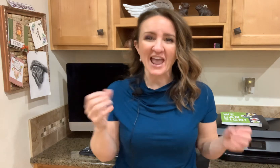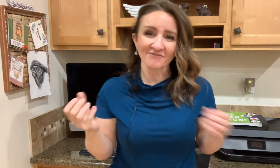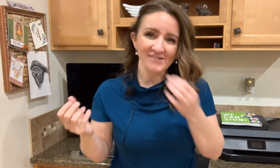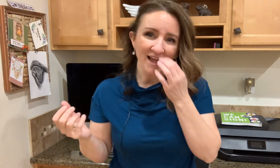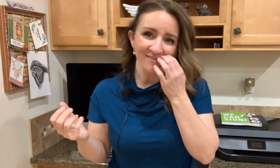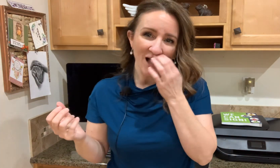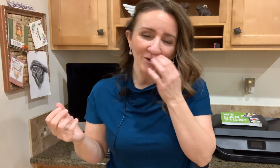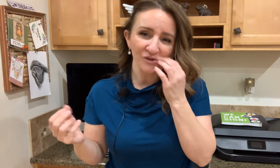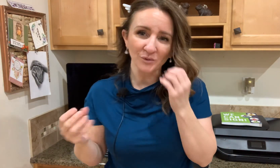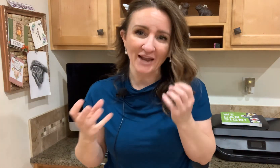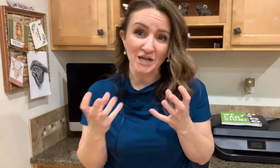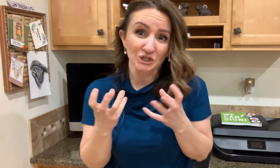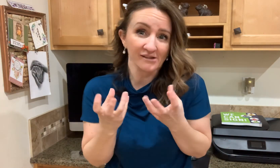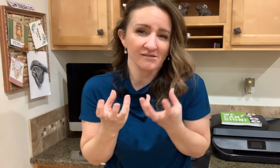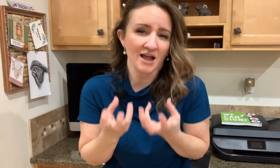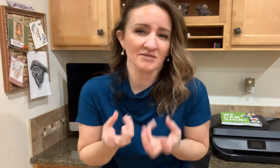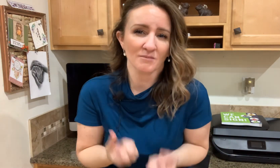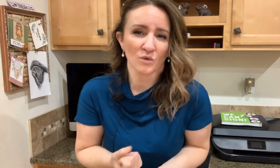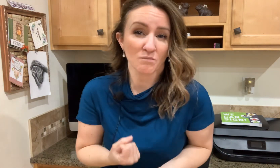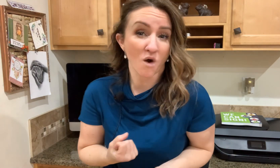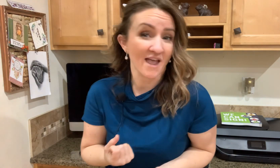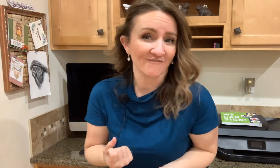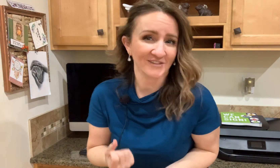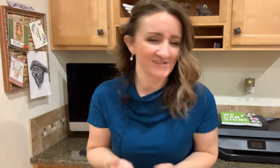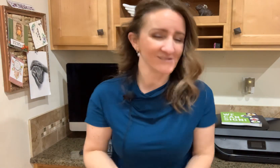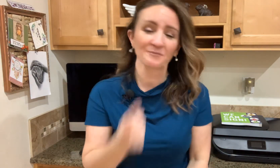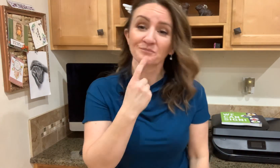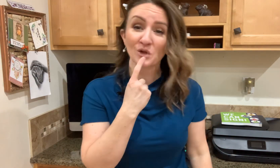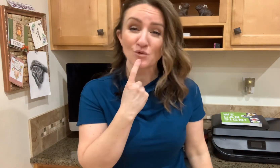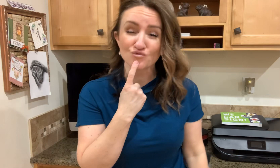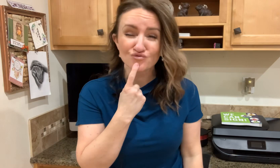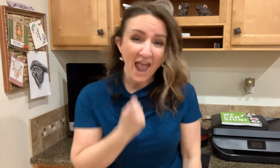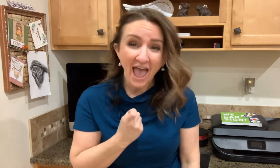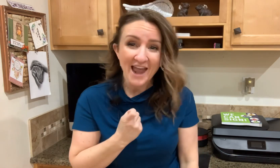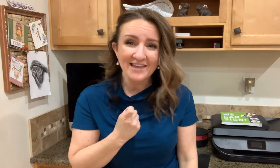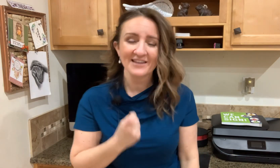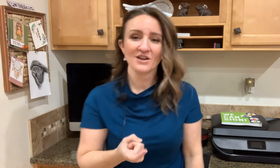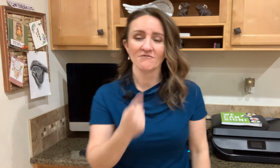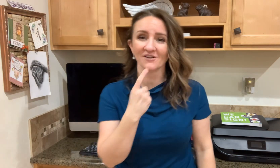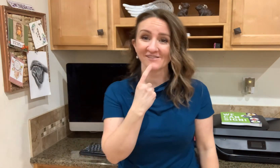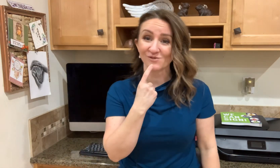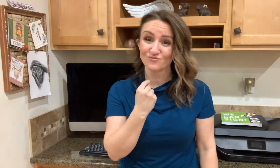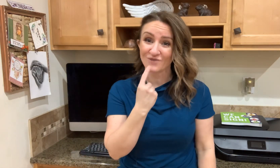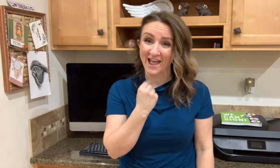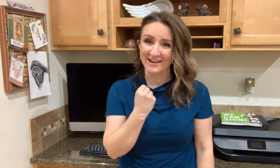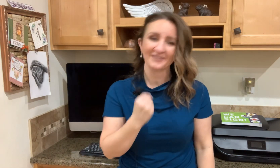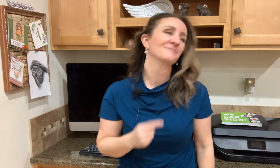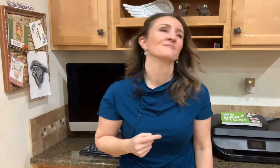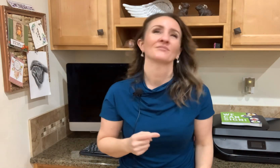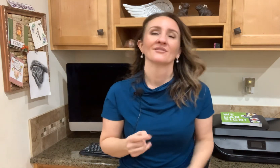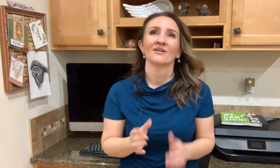emphasize colors, you can actually sign them with more emphasis, versus red.